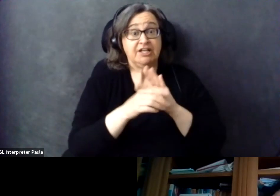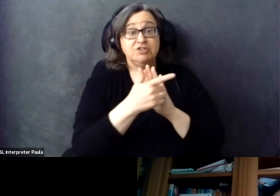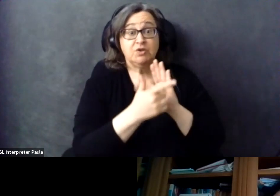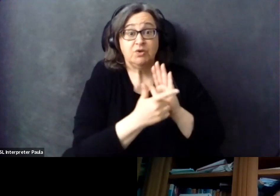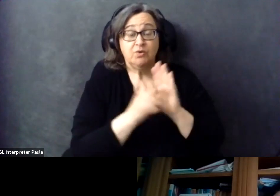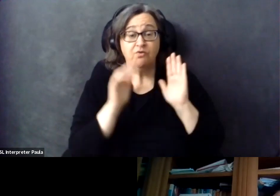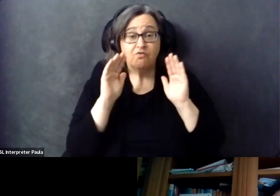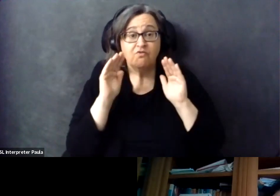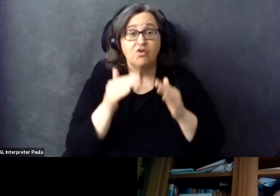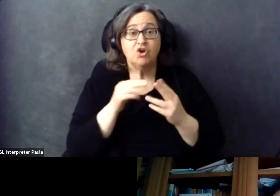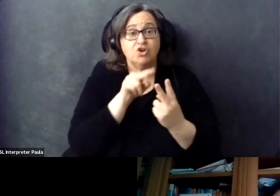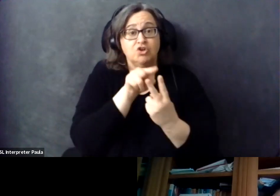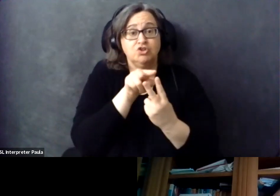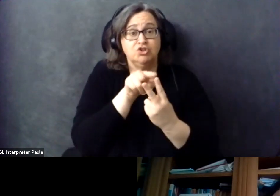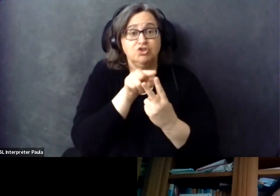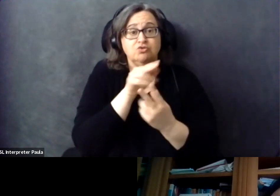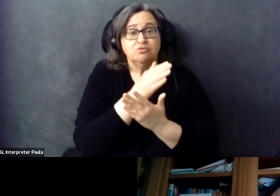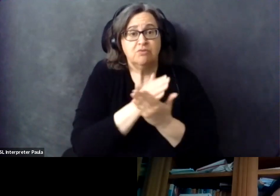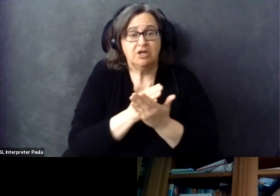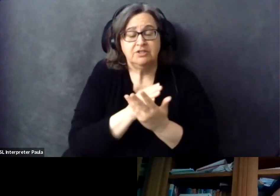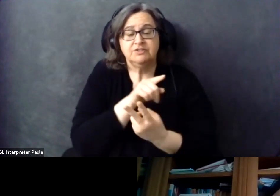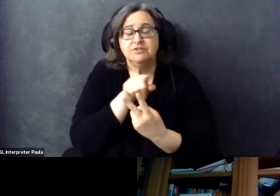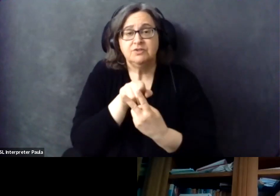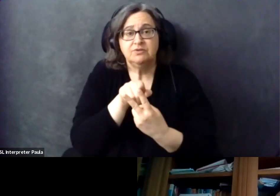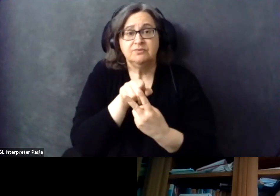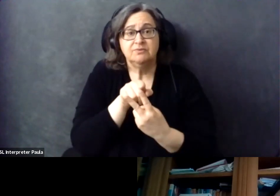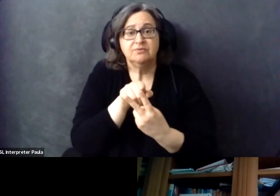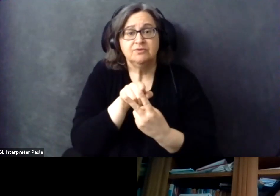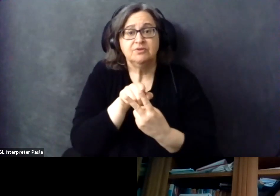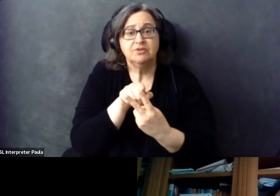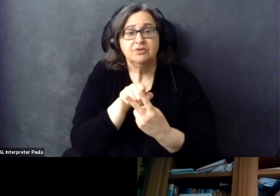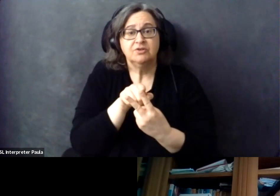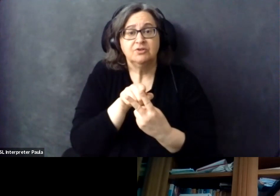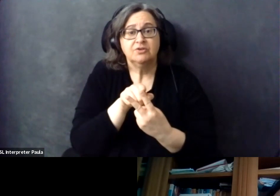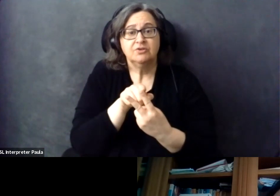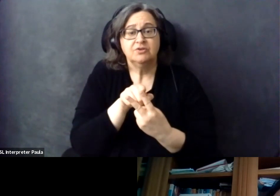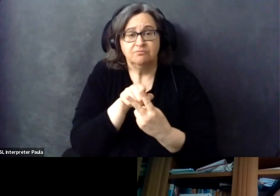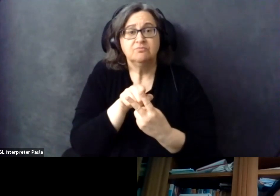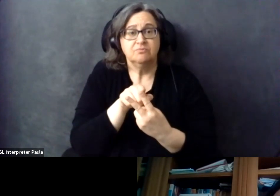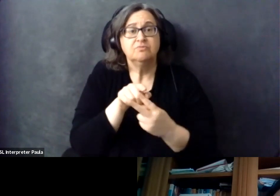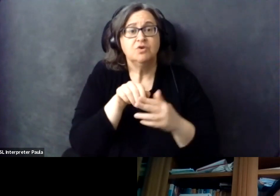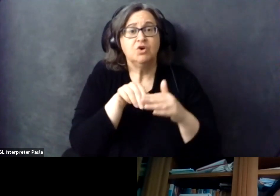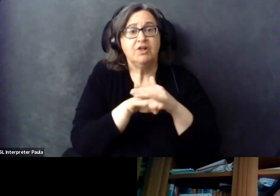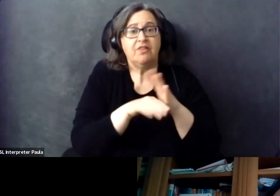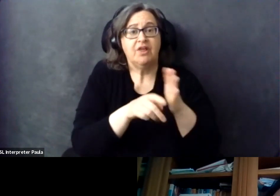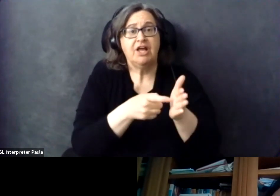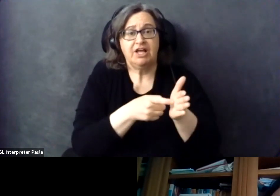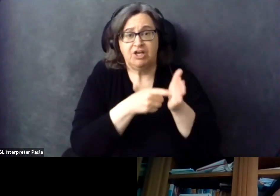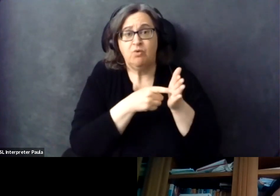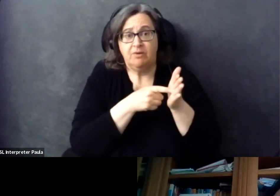common level playing field of accessibility. The accessibility Act is centred around two main